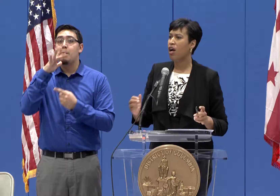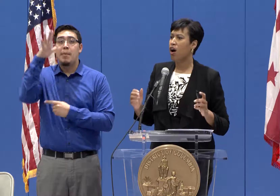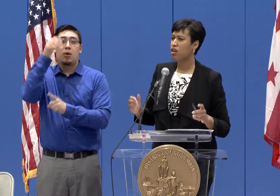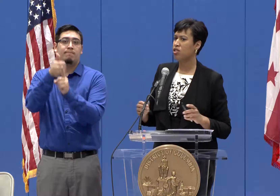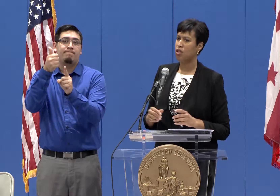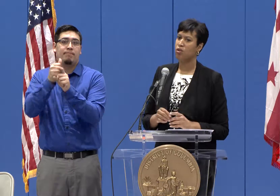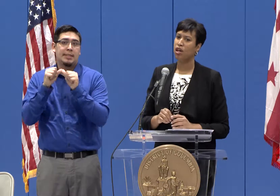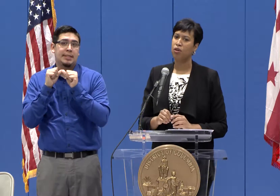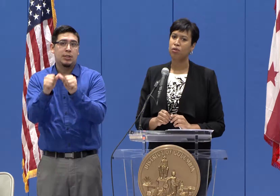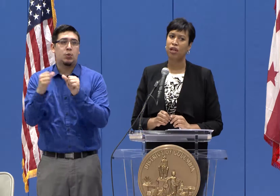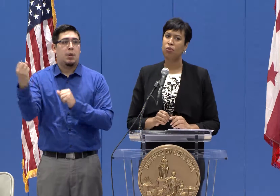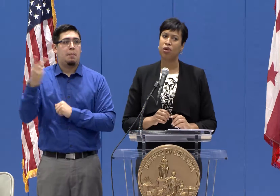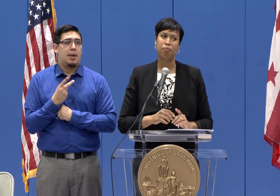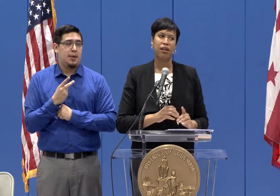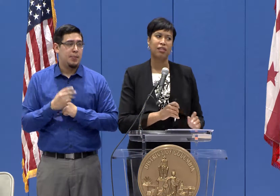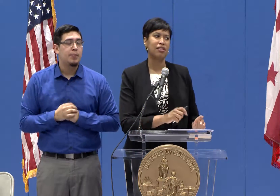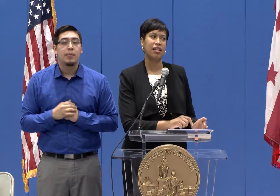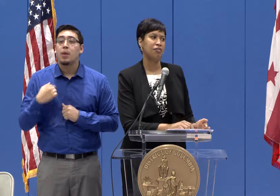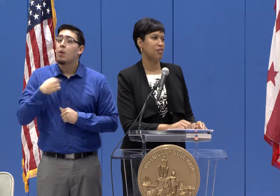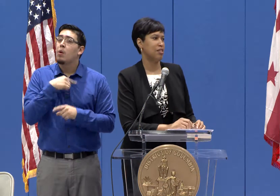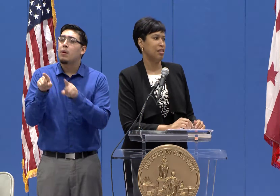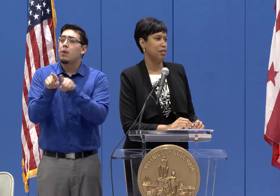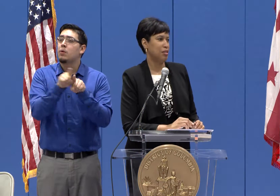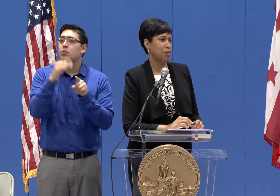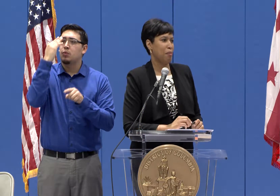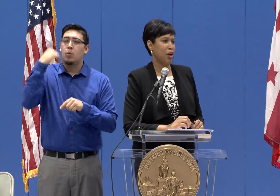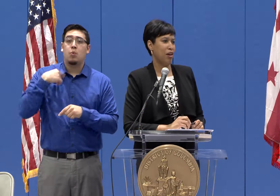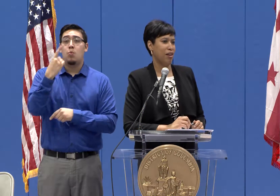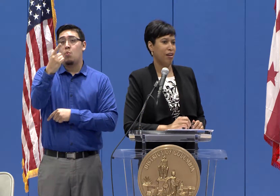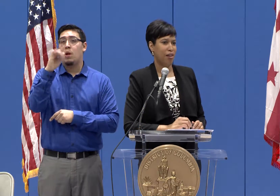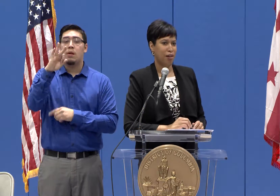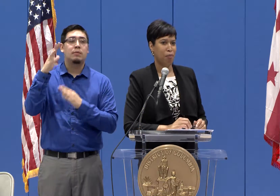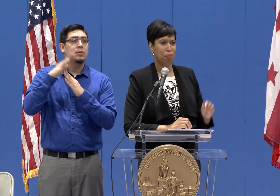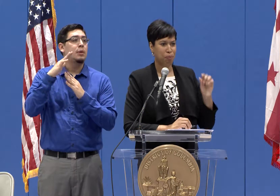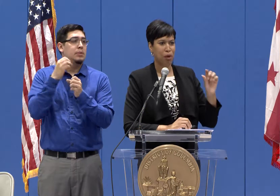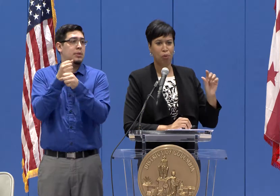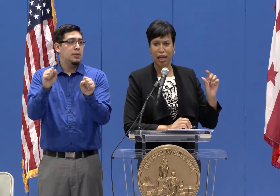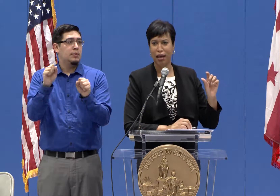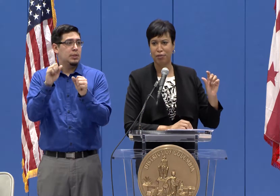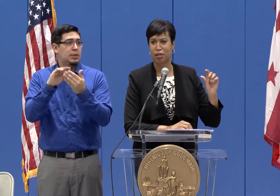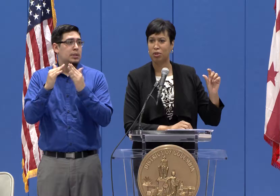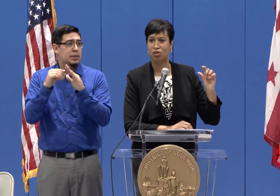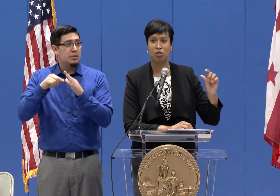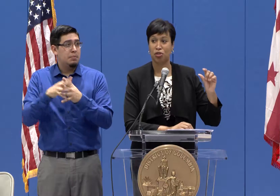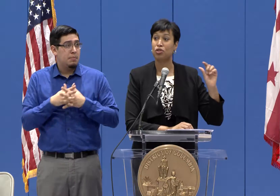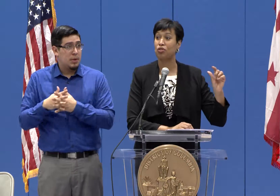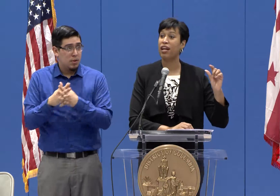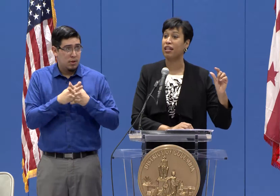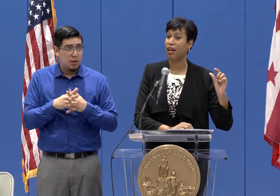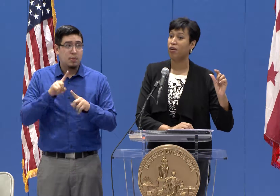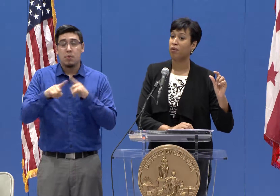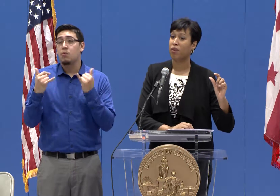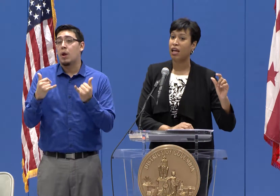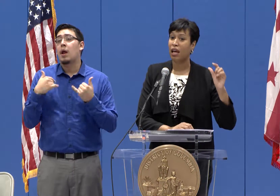WE ALSO KNOW THAT WE'RE AMONG THE SAFEST CITIES IN AMERICA, BUT WE HAVE SOME CONCERNS RIGHT NOW.